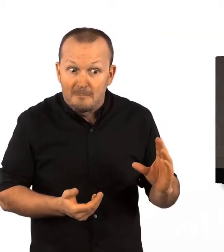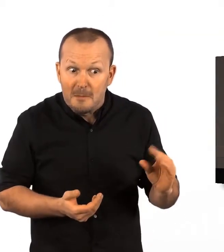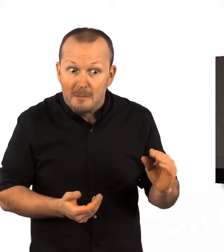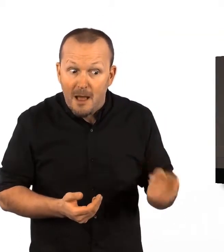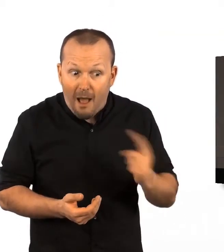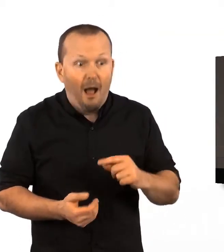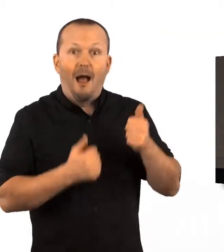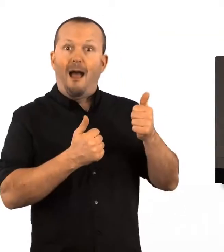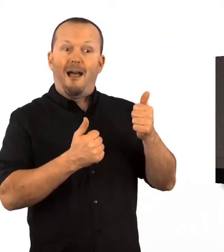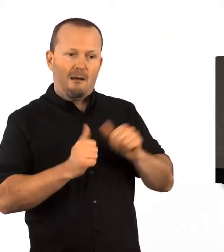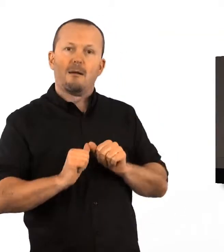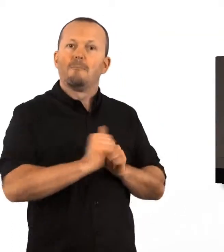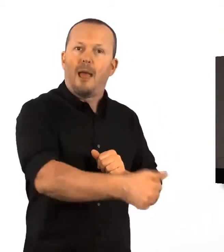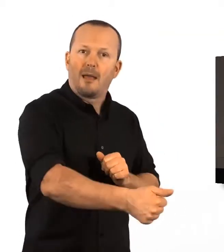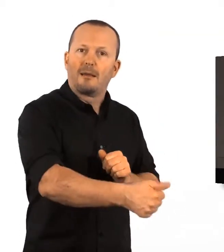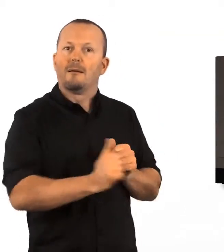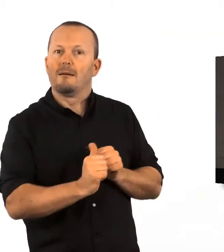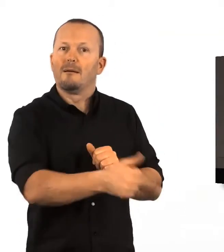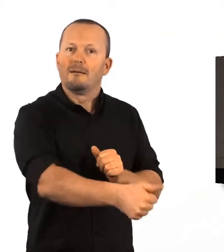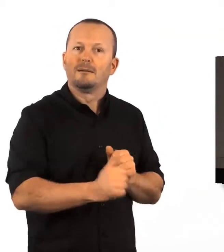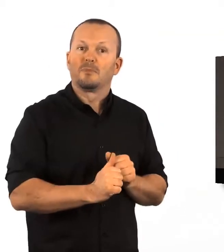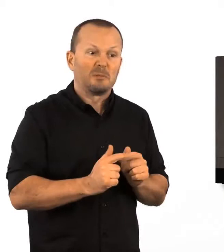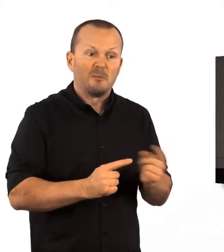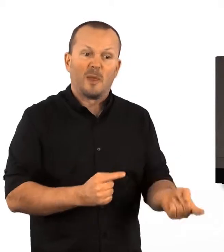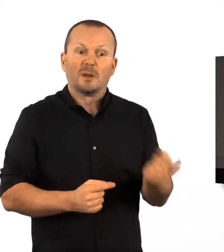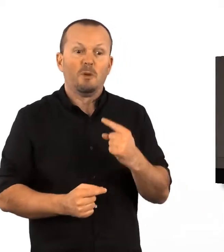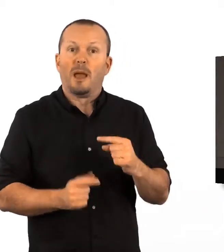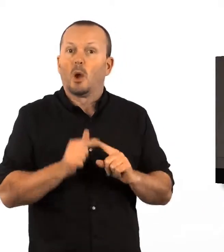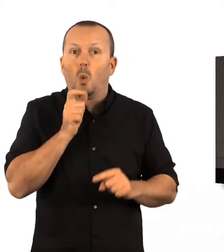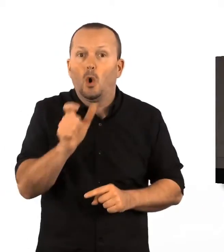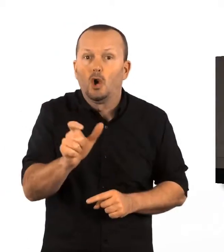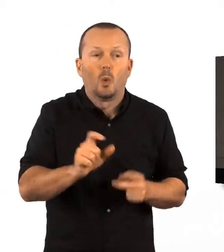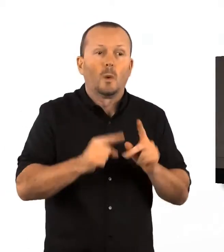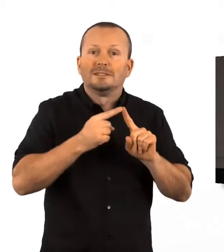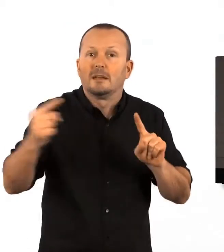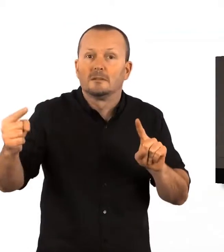the child to tell you something back. Whether it’s just one word or a sentence or something,